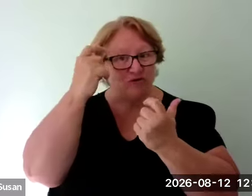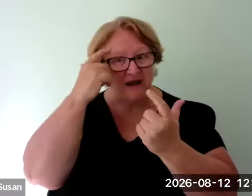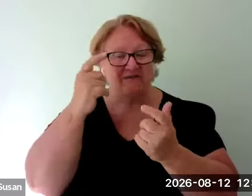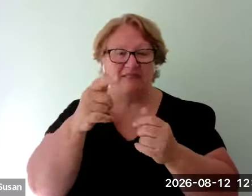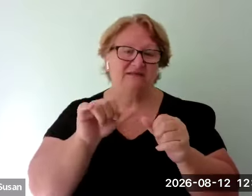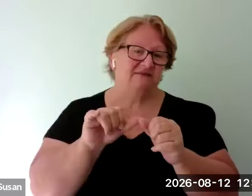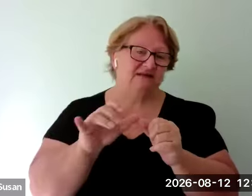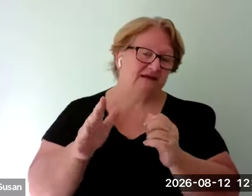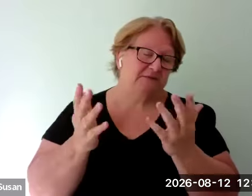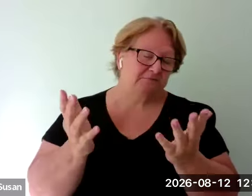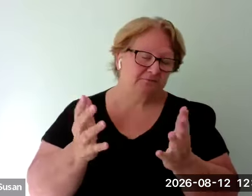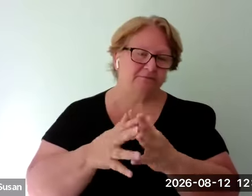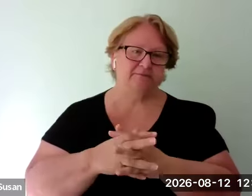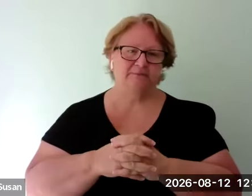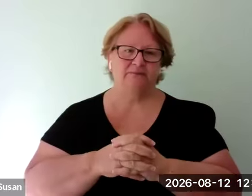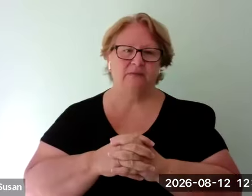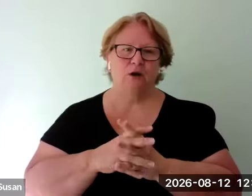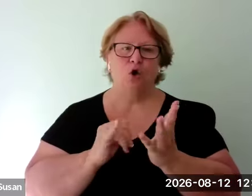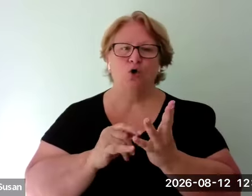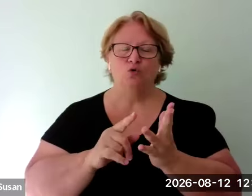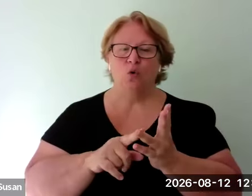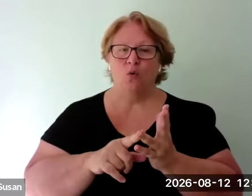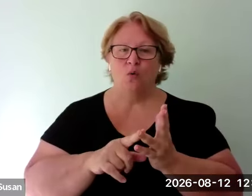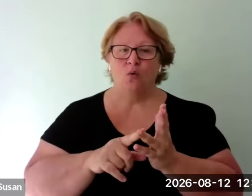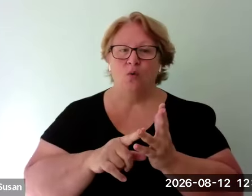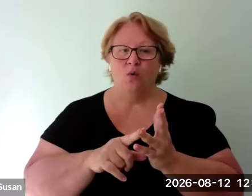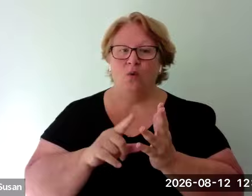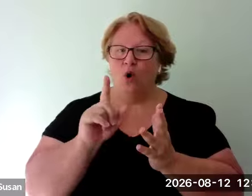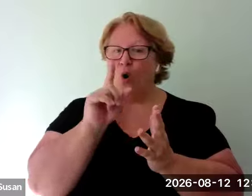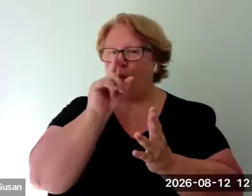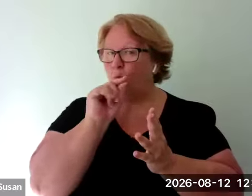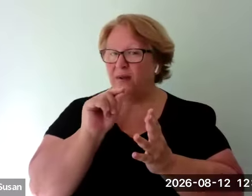we've seen with intake on of the DRLP, people have been